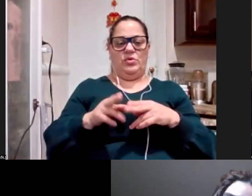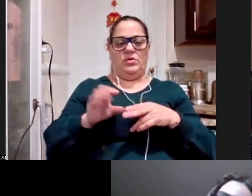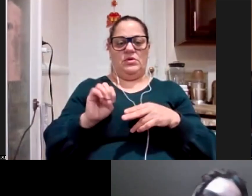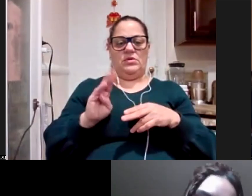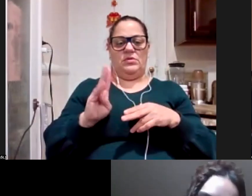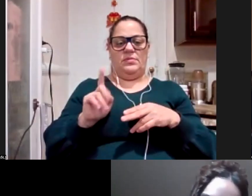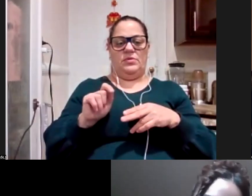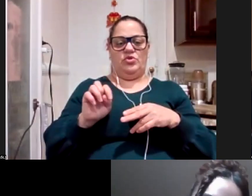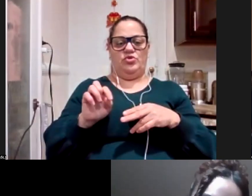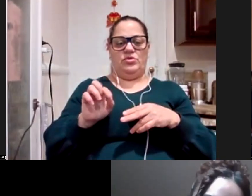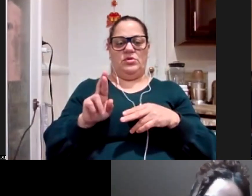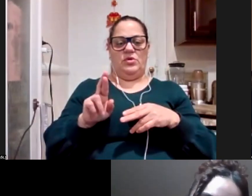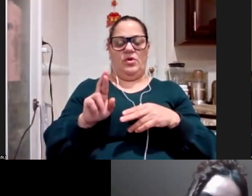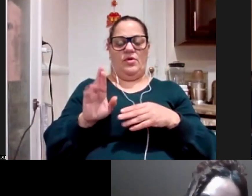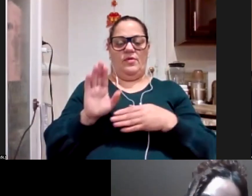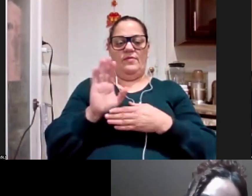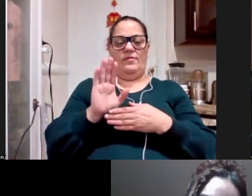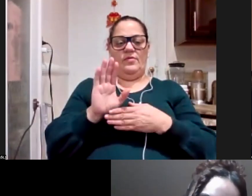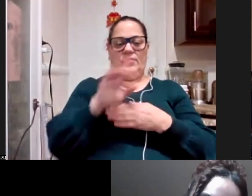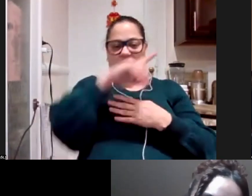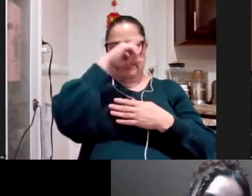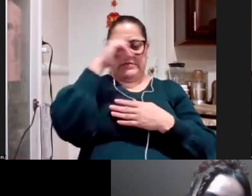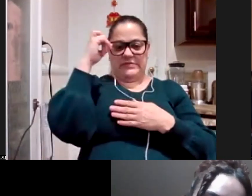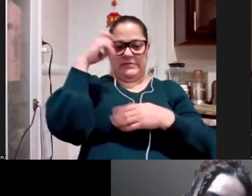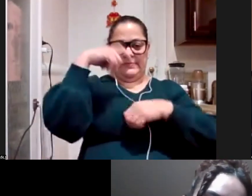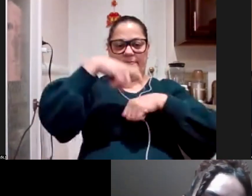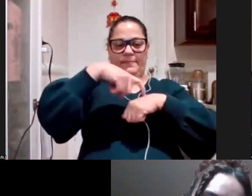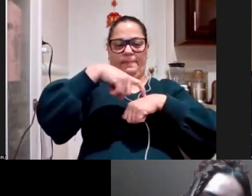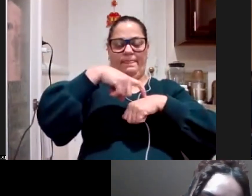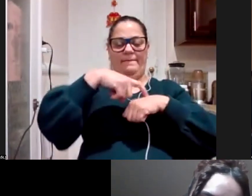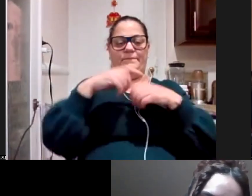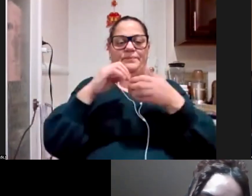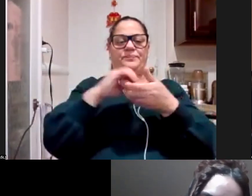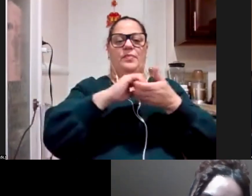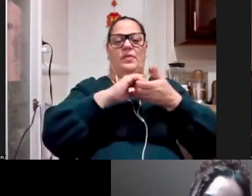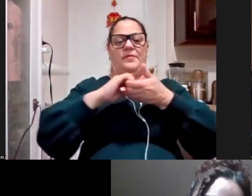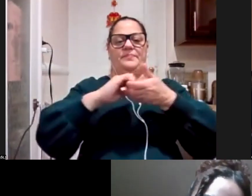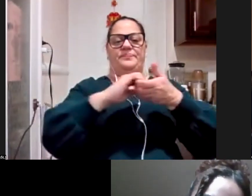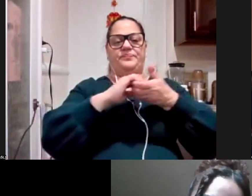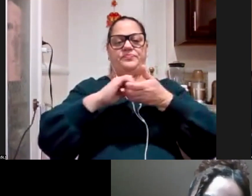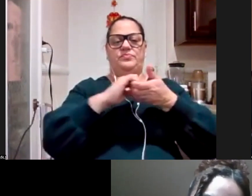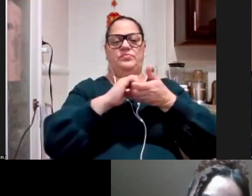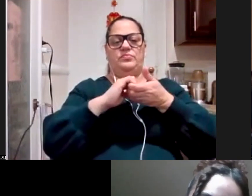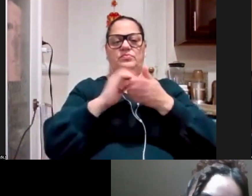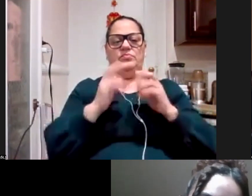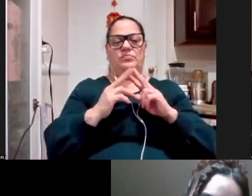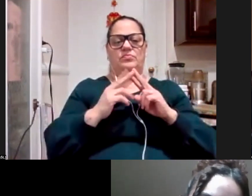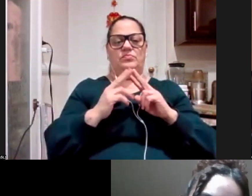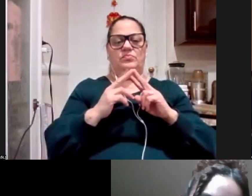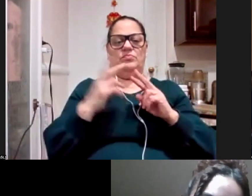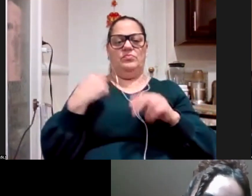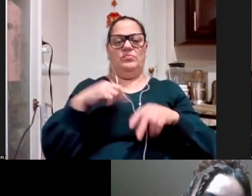um over the summer. And that collaboration led to a longer partnership with us. Um, as for